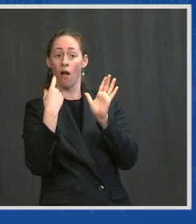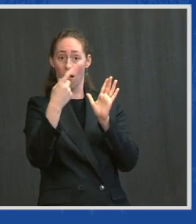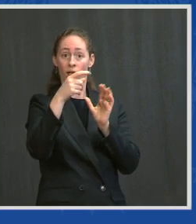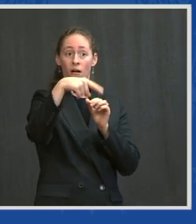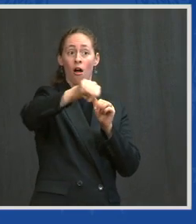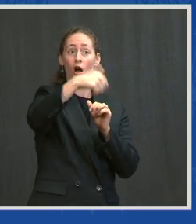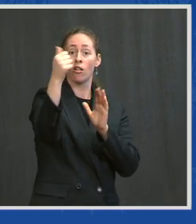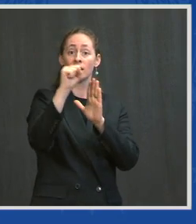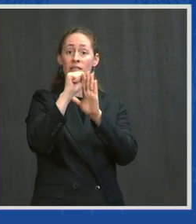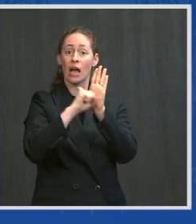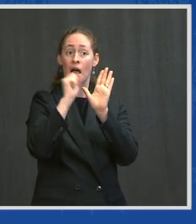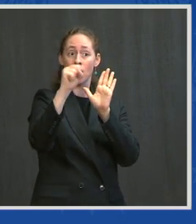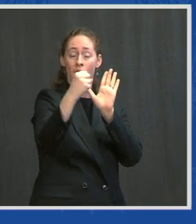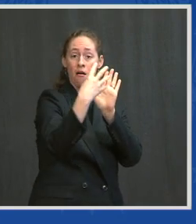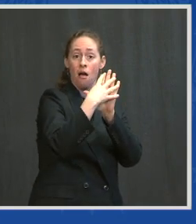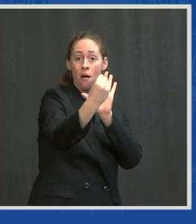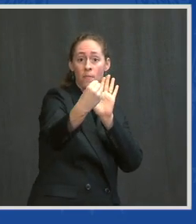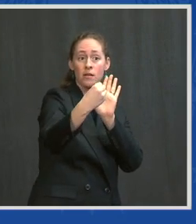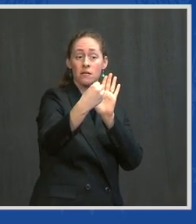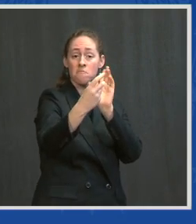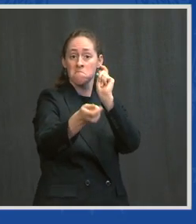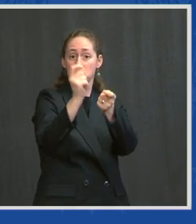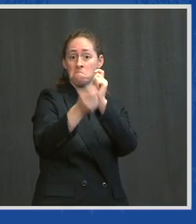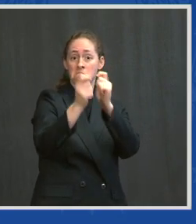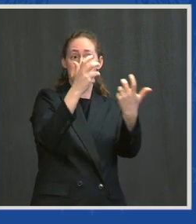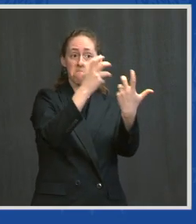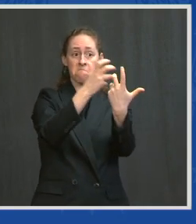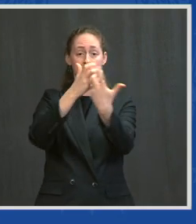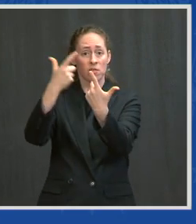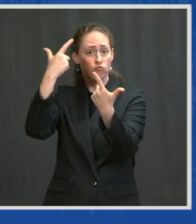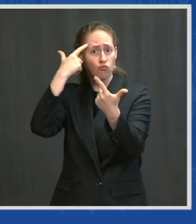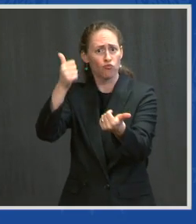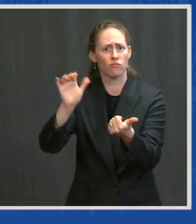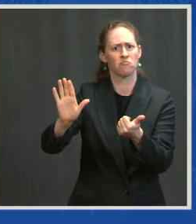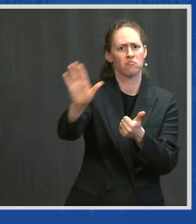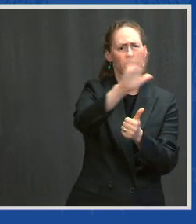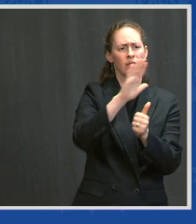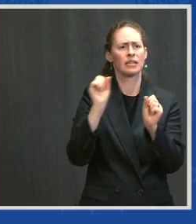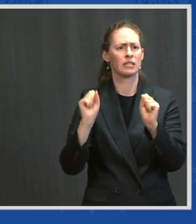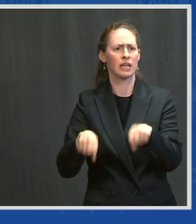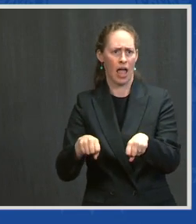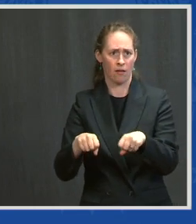We are now taking further steps. First, we will hold gun dealers